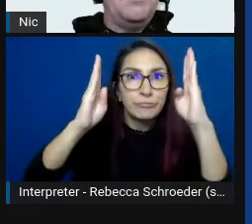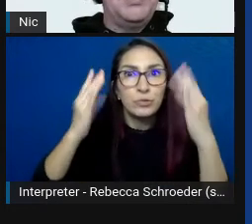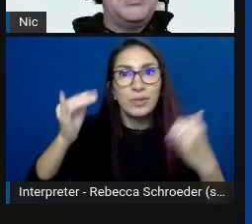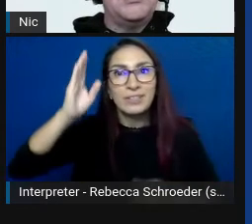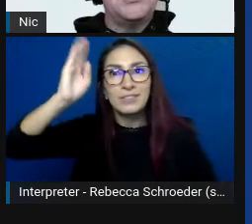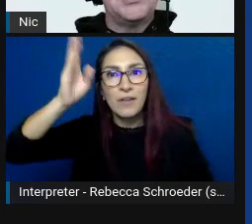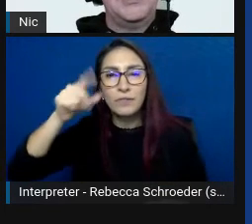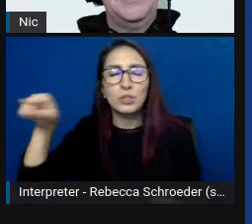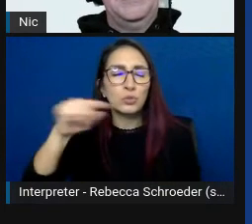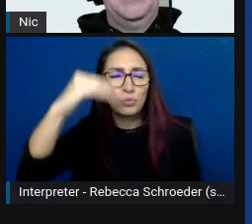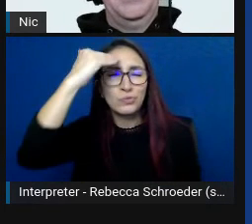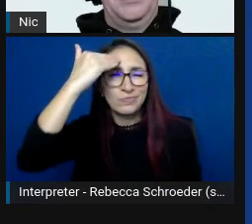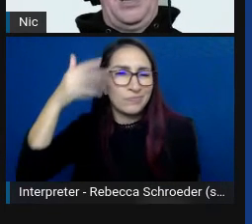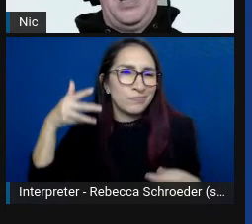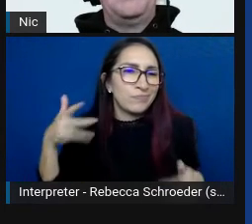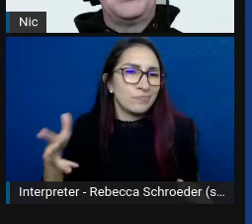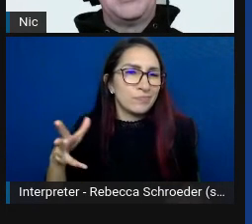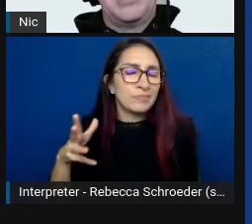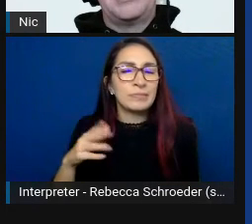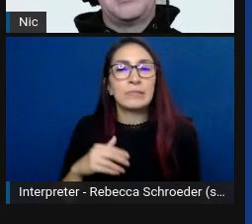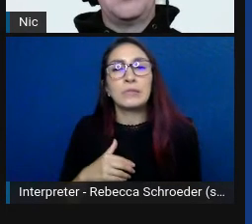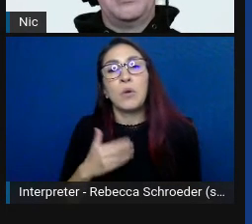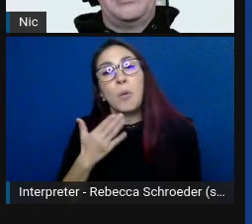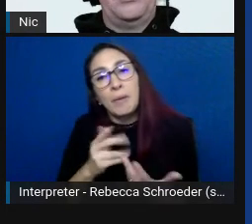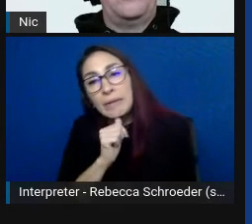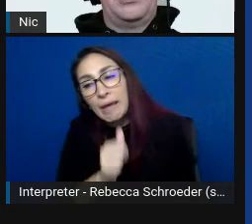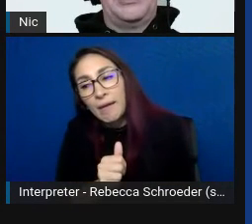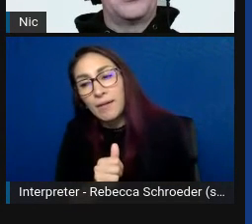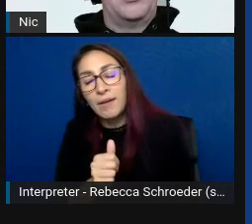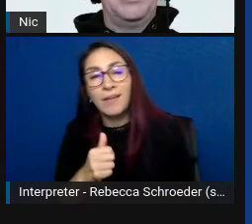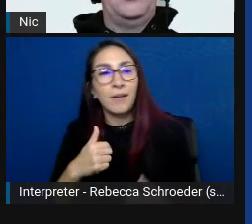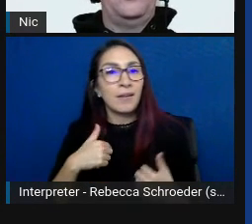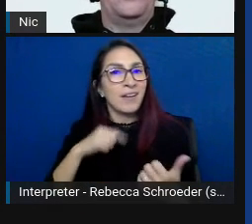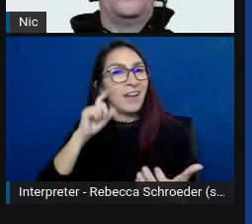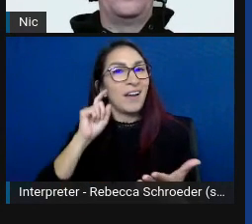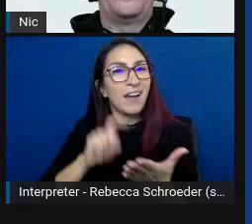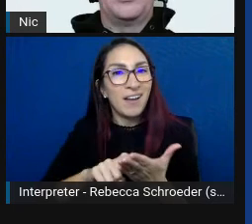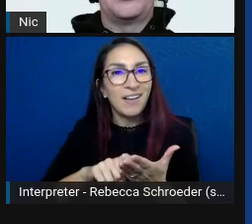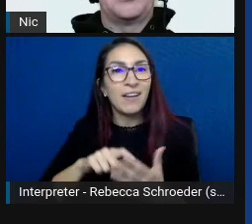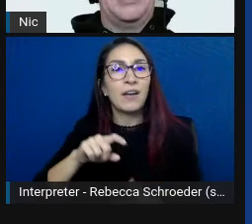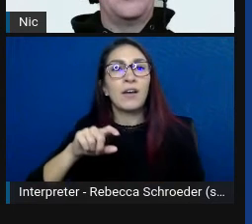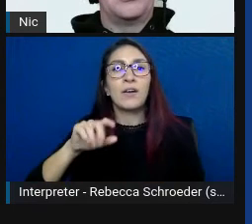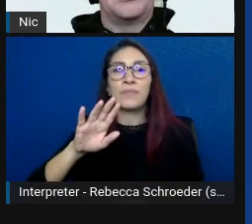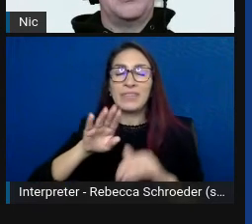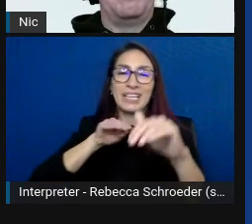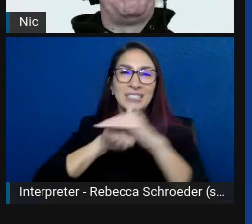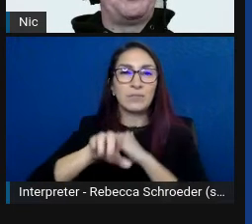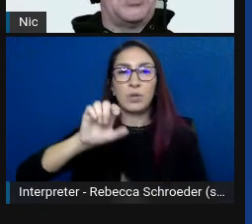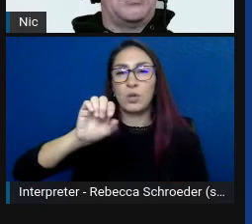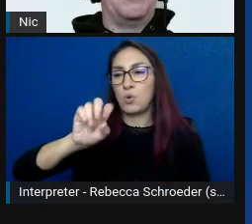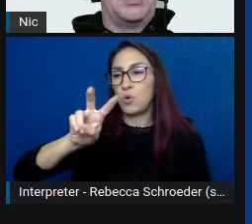Because I'm seeing accessibility overlays coming into the WordPress ecosystem.